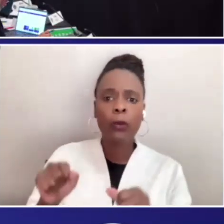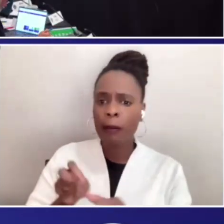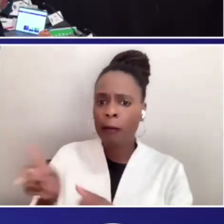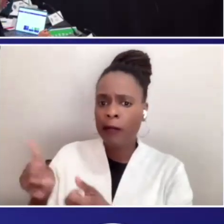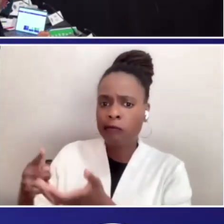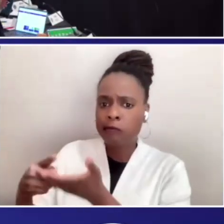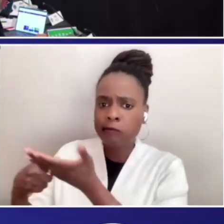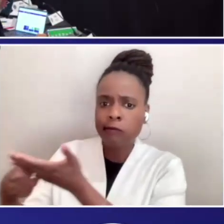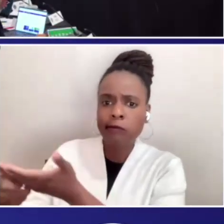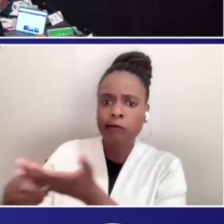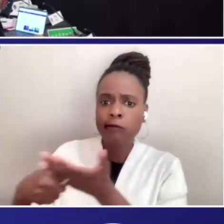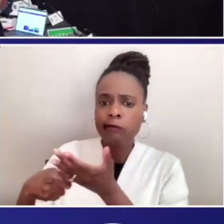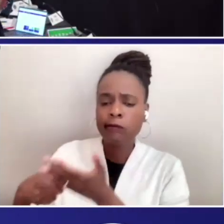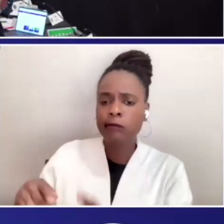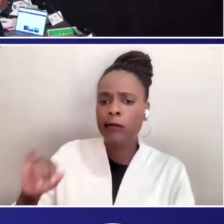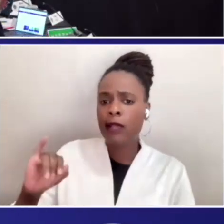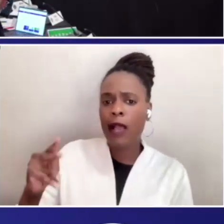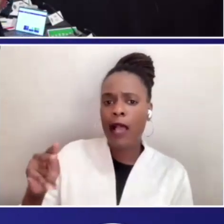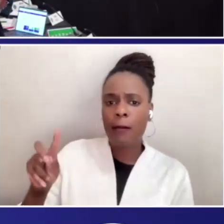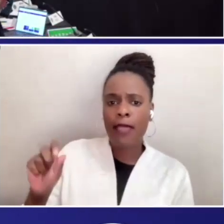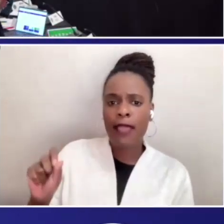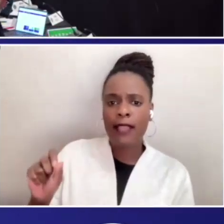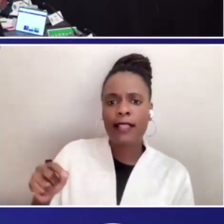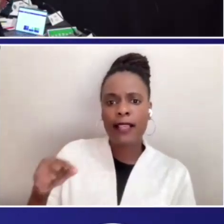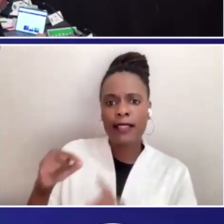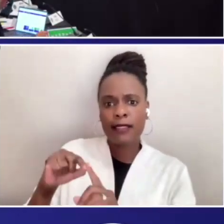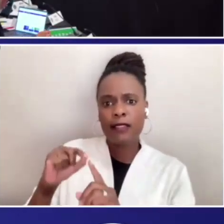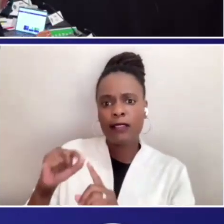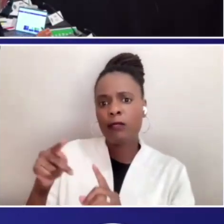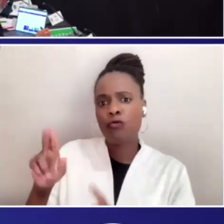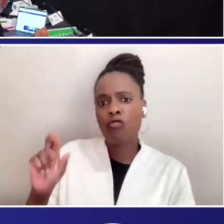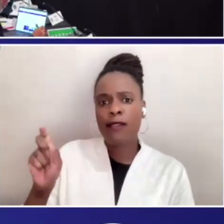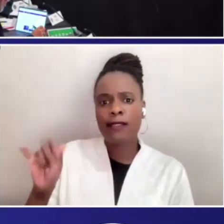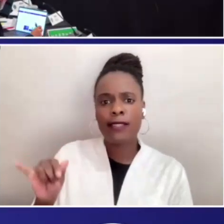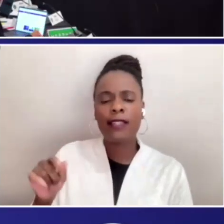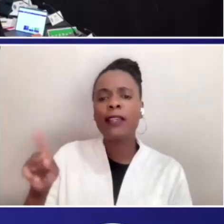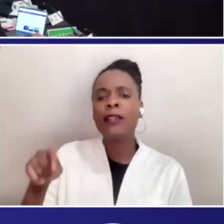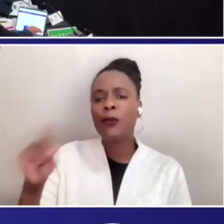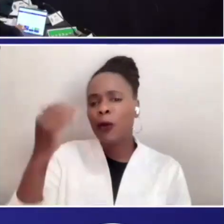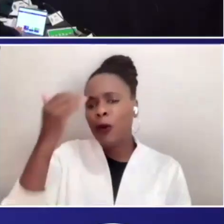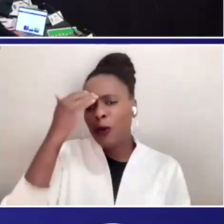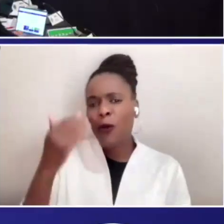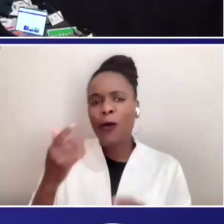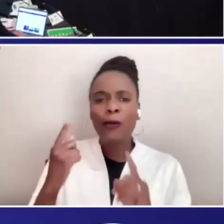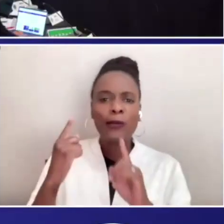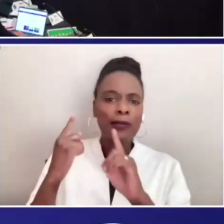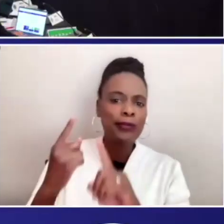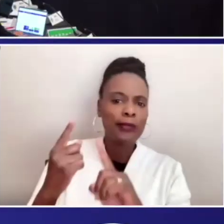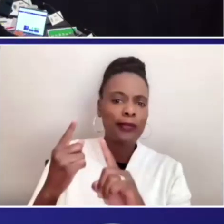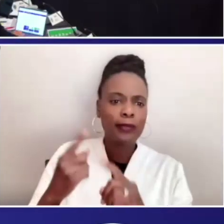proxy. I think everybody knows sort of where we're trying to go here, right? So we're trying to,